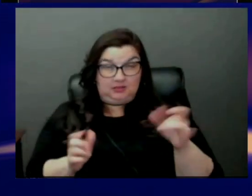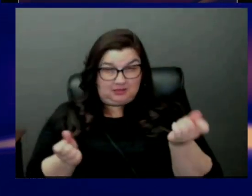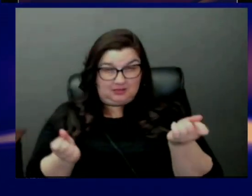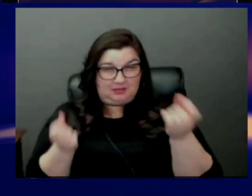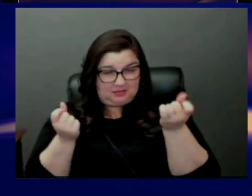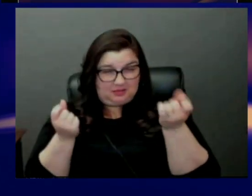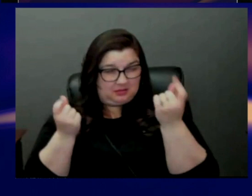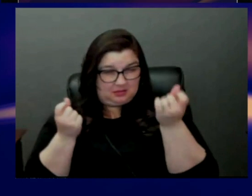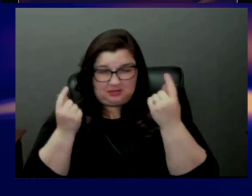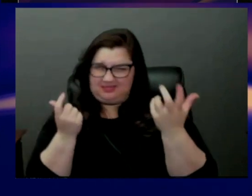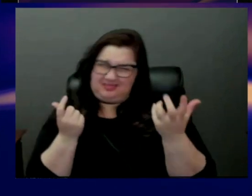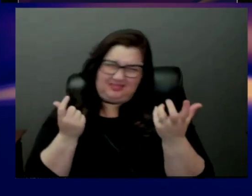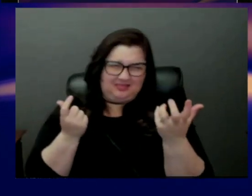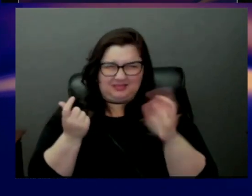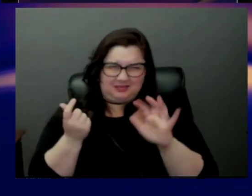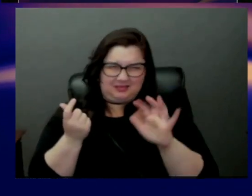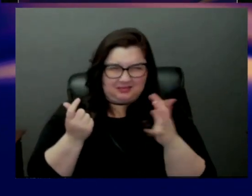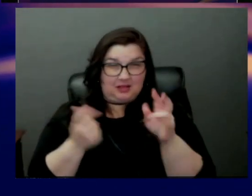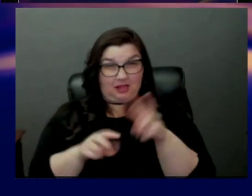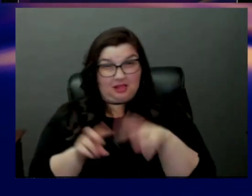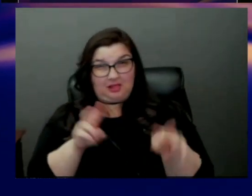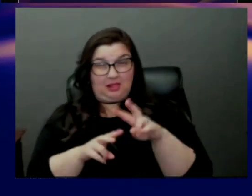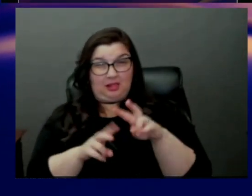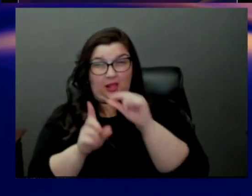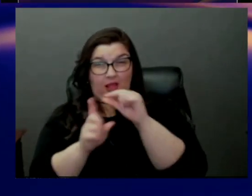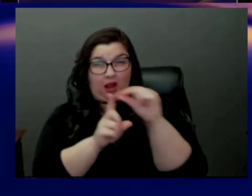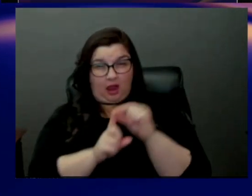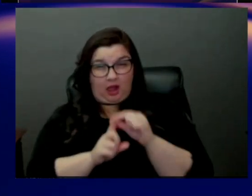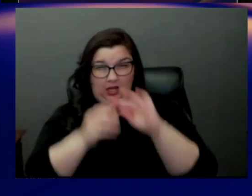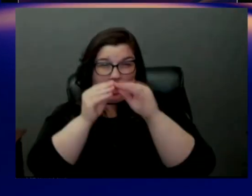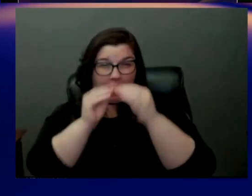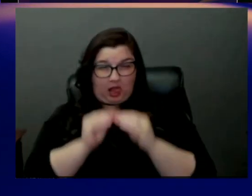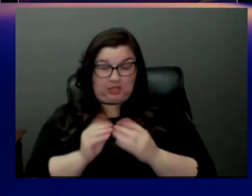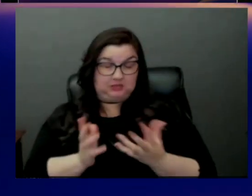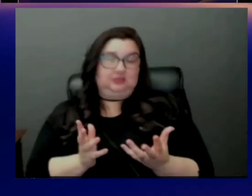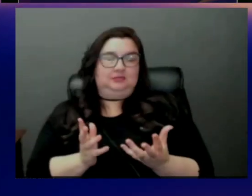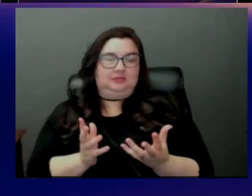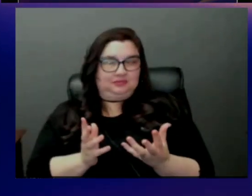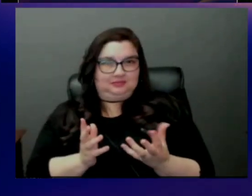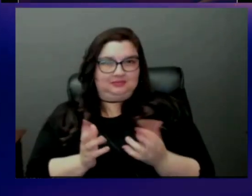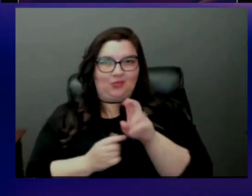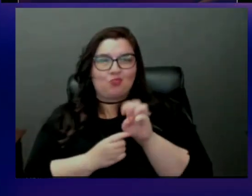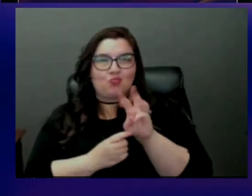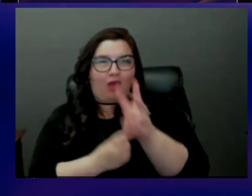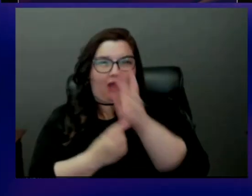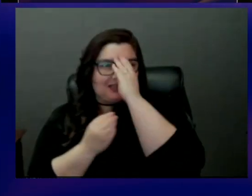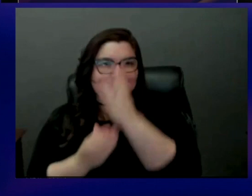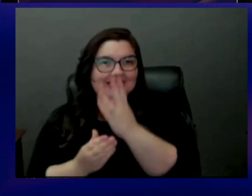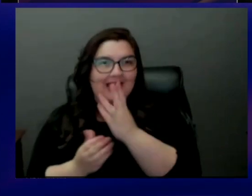on when you're just looking at words, numbers, raw data right? But like when you have that visualization aspect